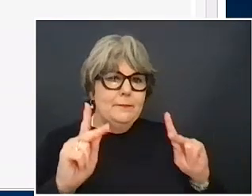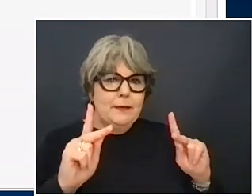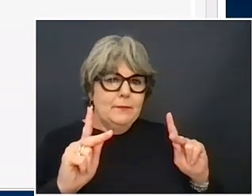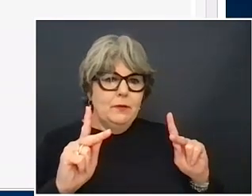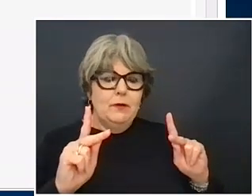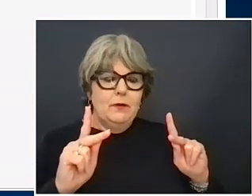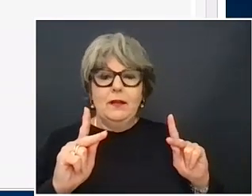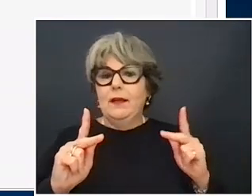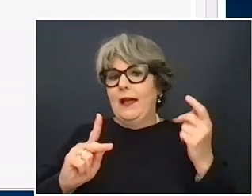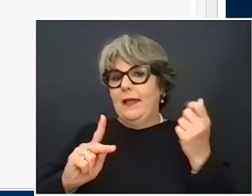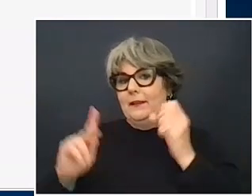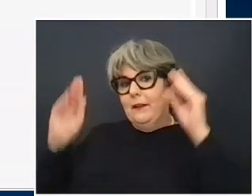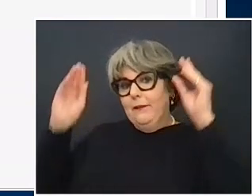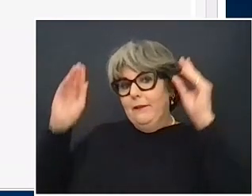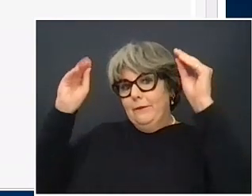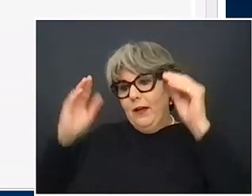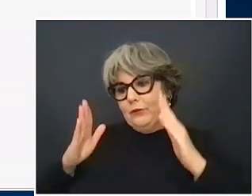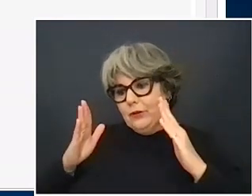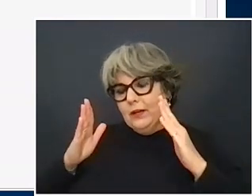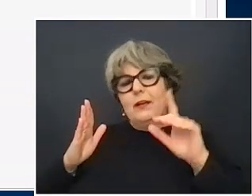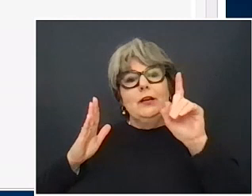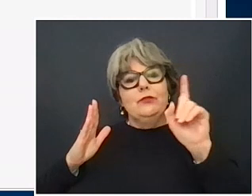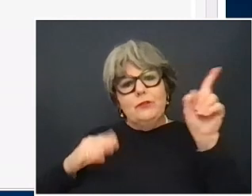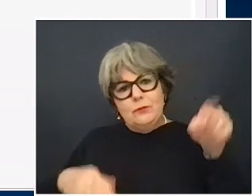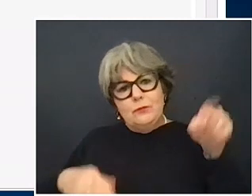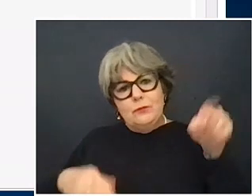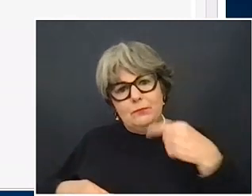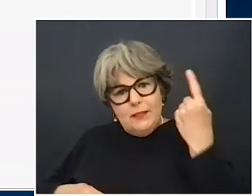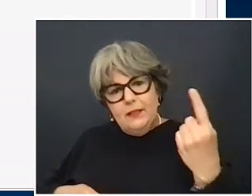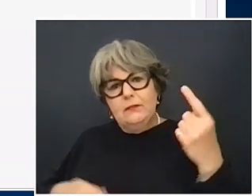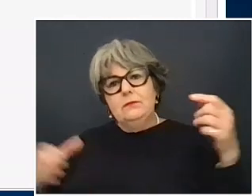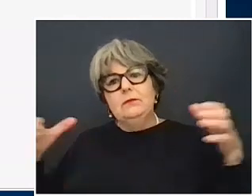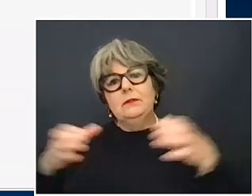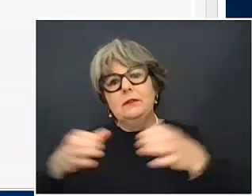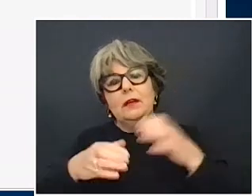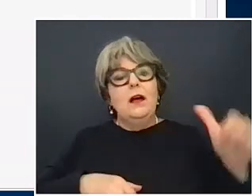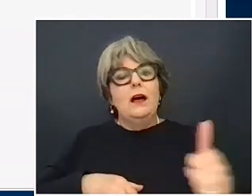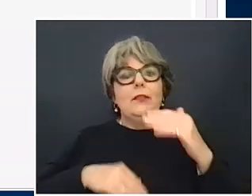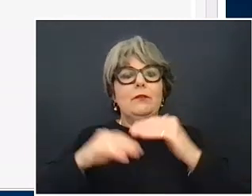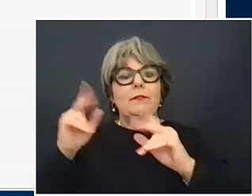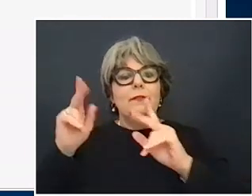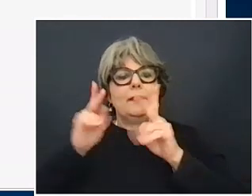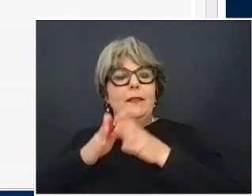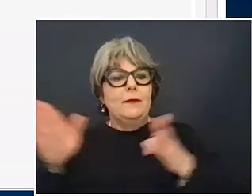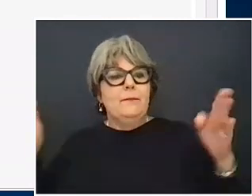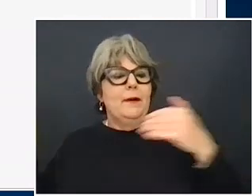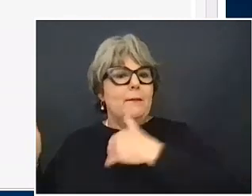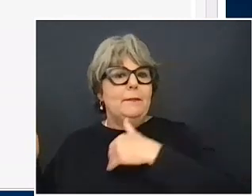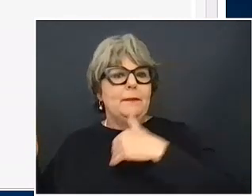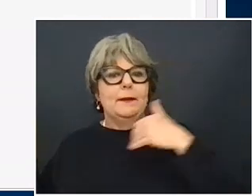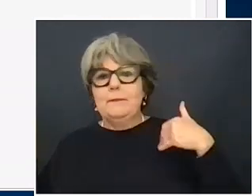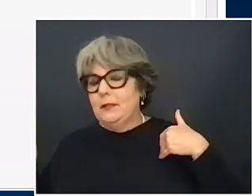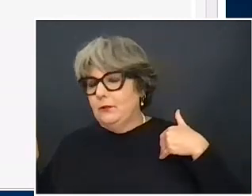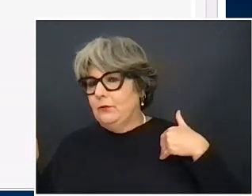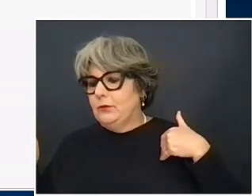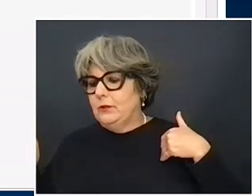So it should be exclusively other than the public member, which, by the way, our accreditor friends tell us, are also